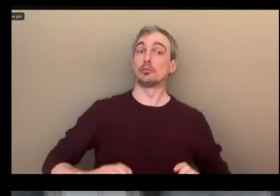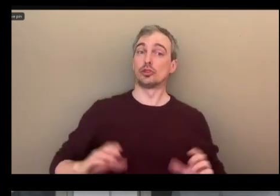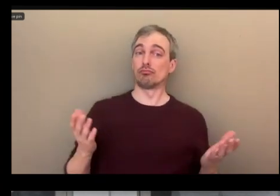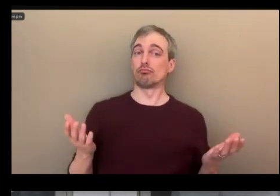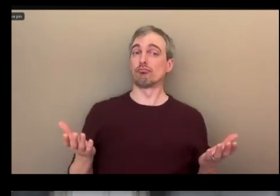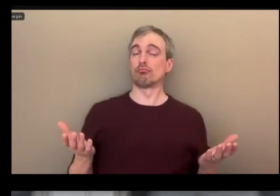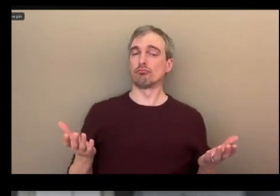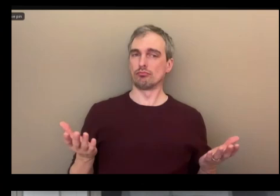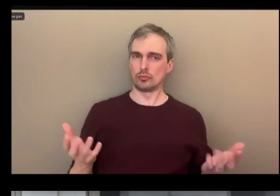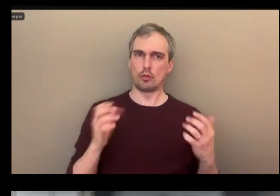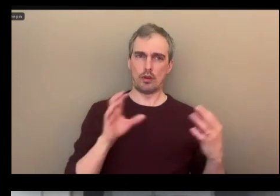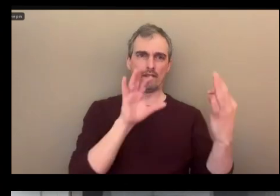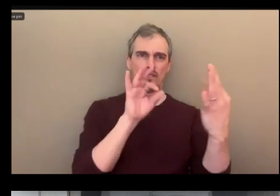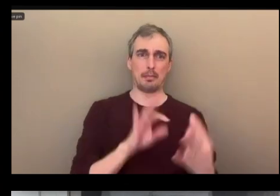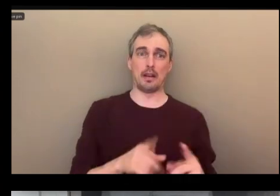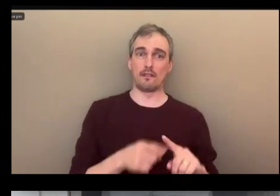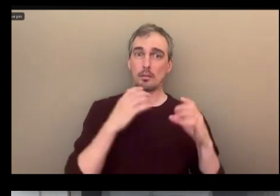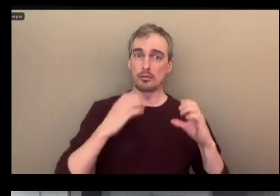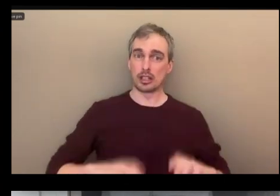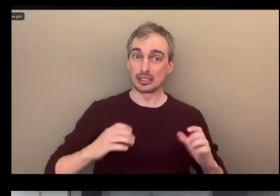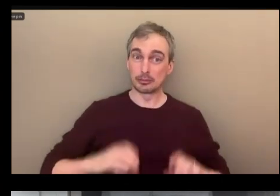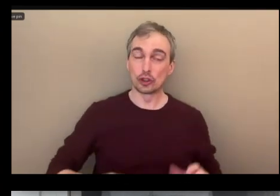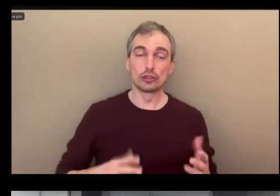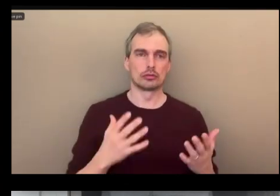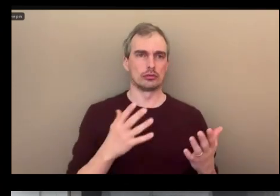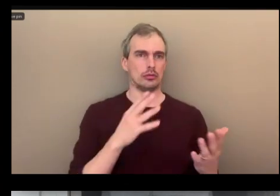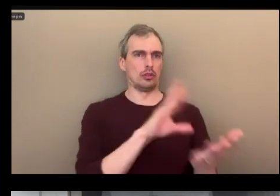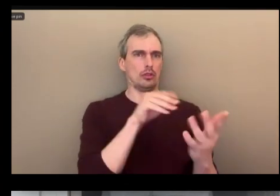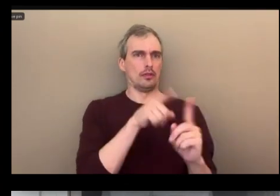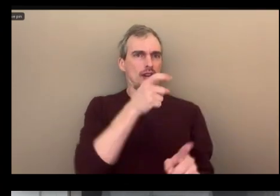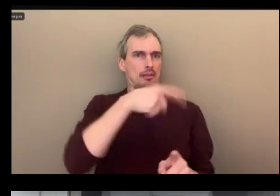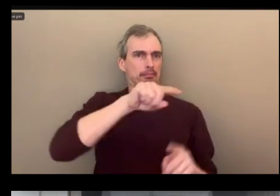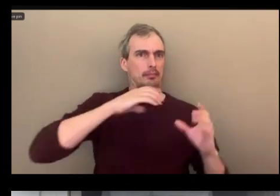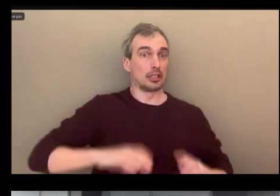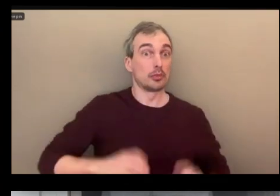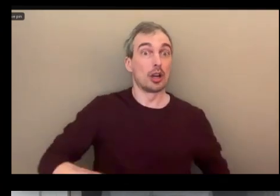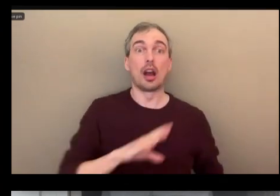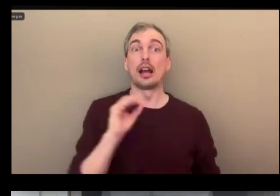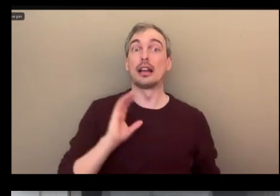Our employees are such a big piece of our research and our testing and validation, what we're looking at.